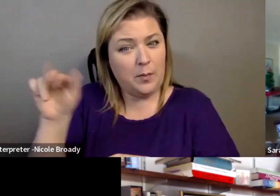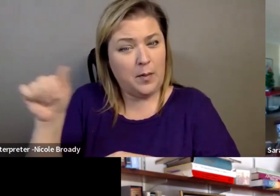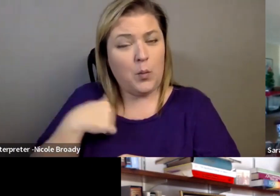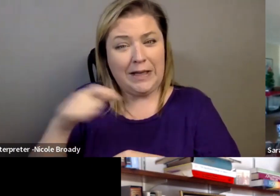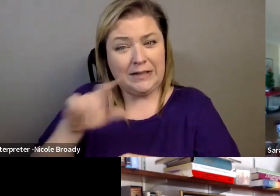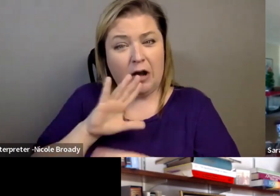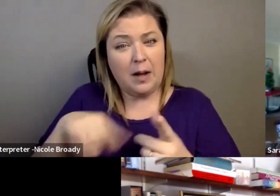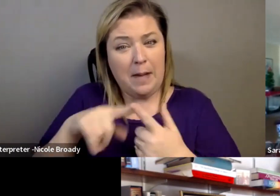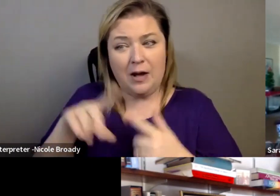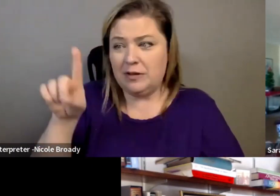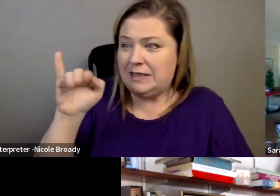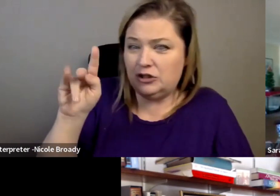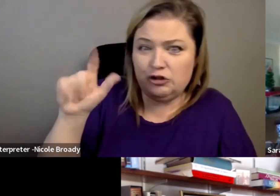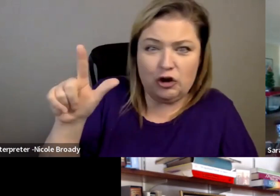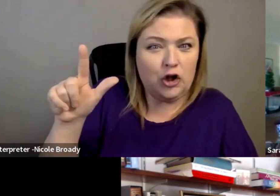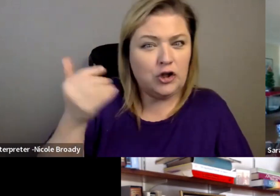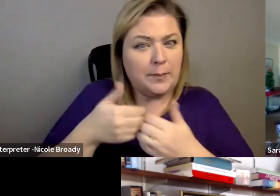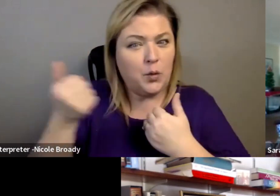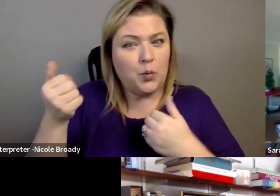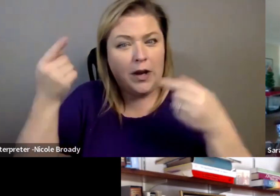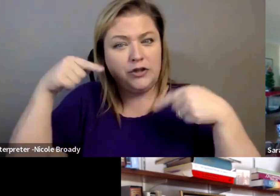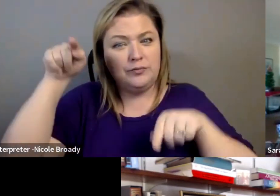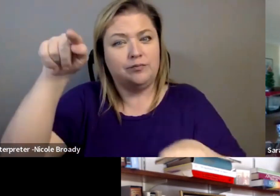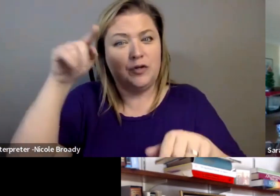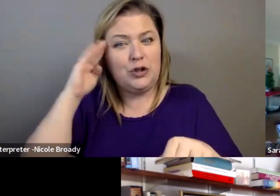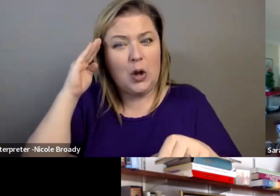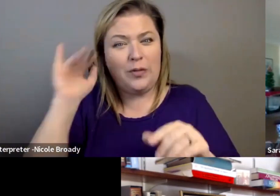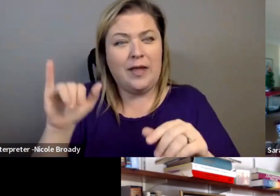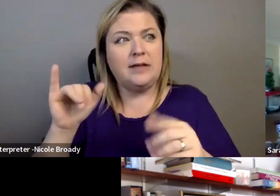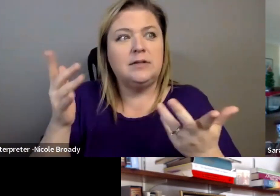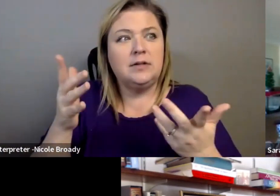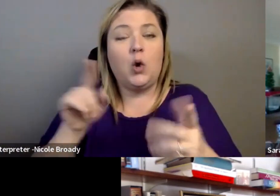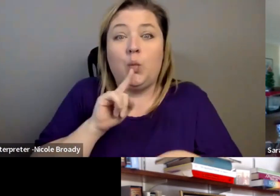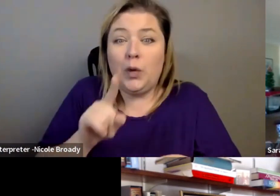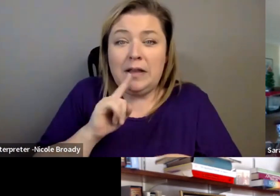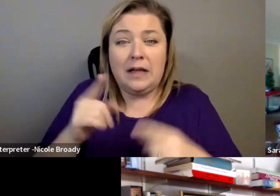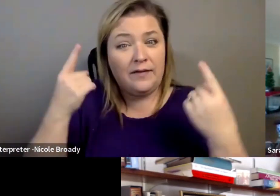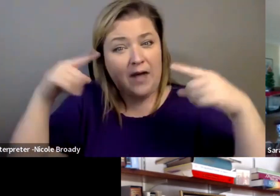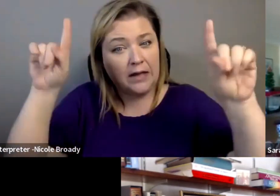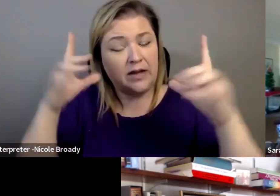digital divide in a way that is really effective and starts to